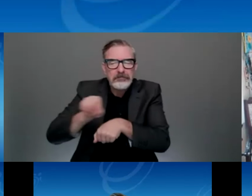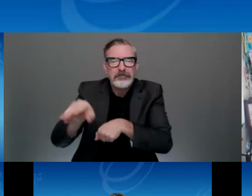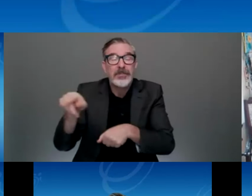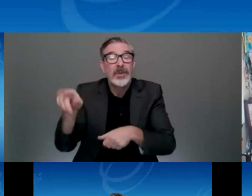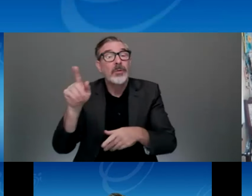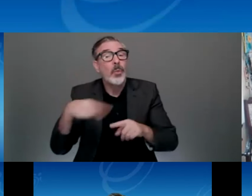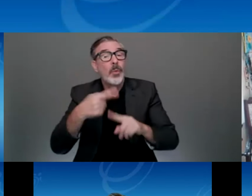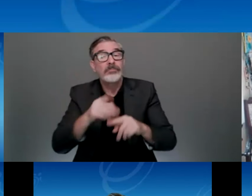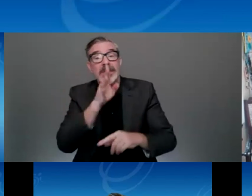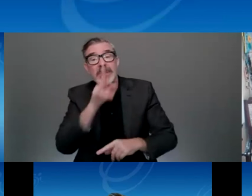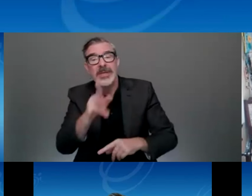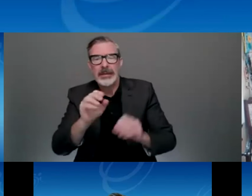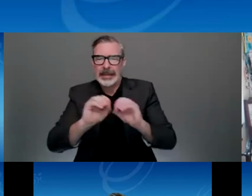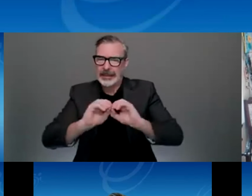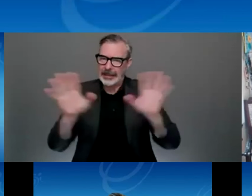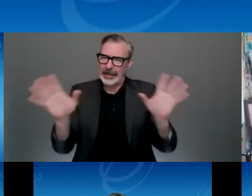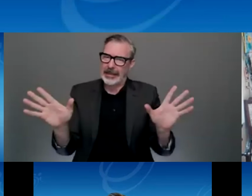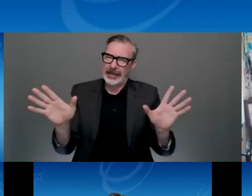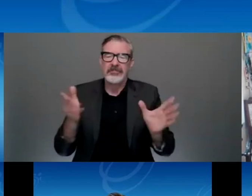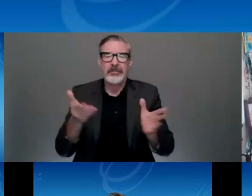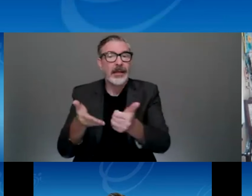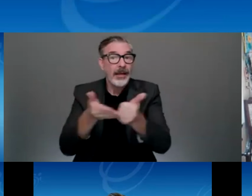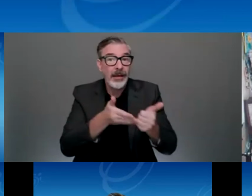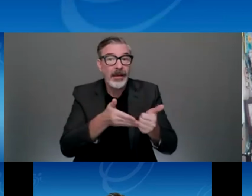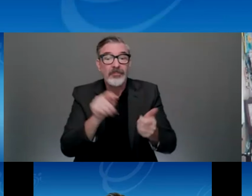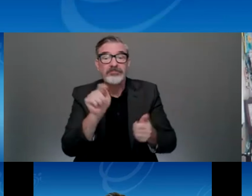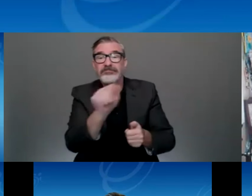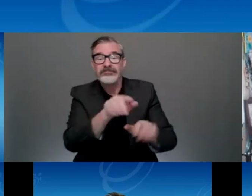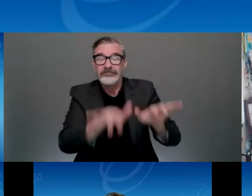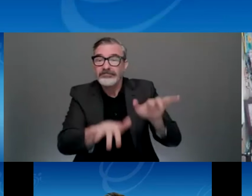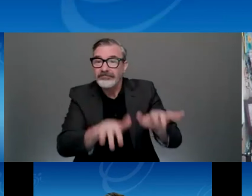helps the captioner as well as the ASL interpreter to do their job.